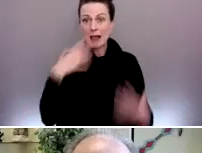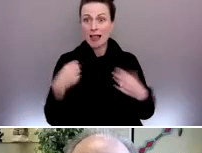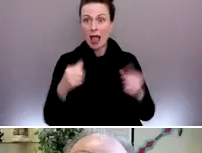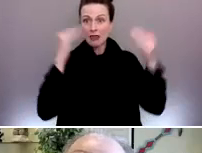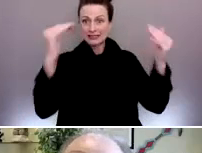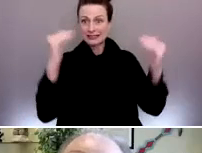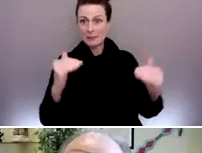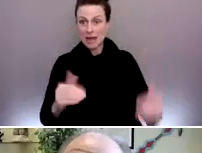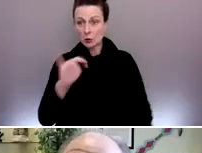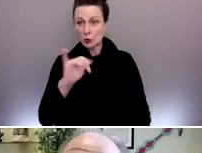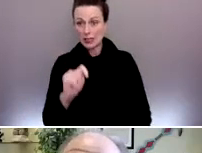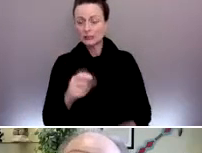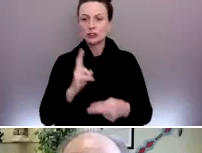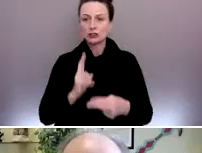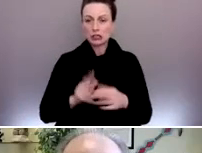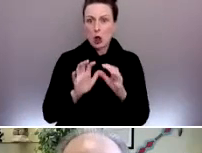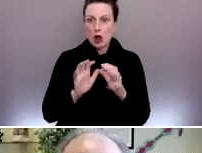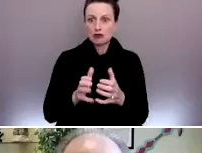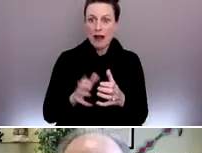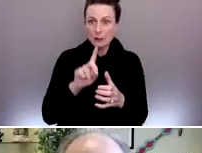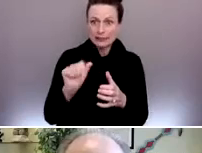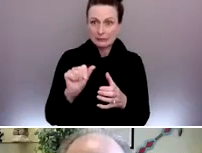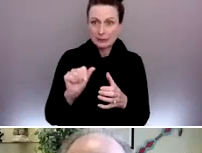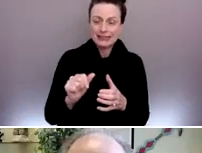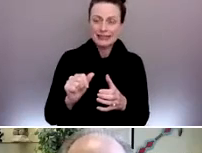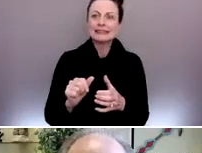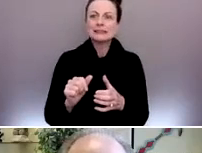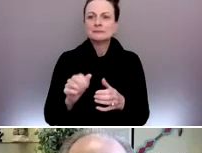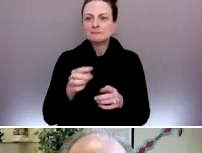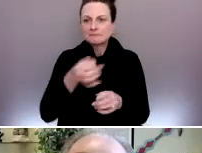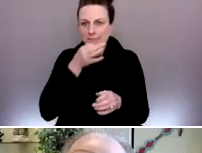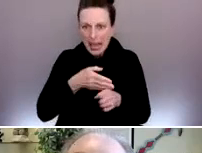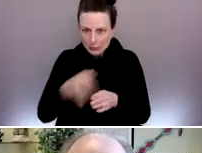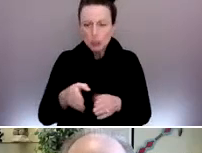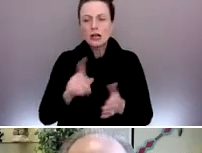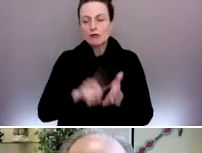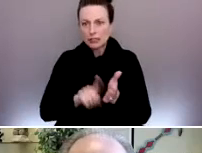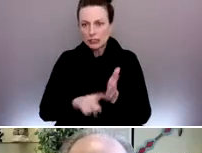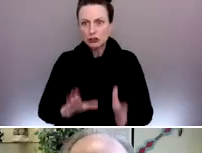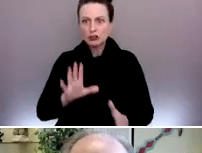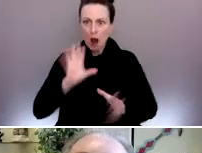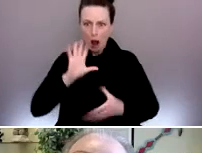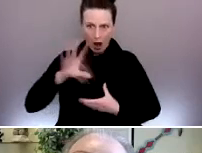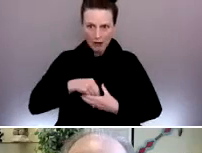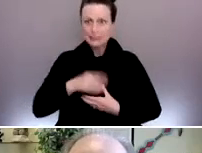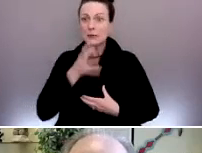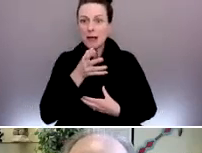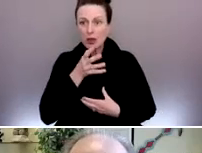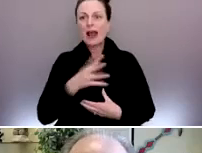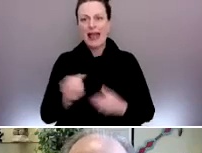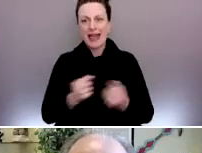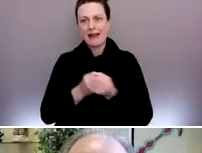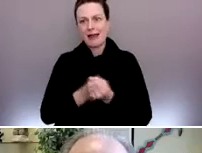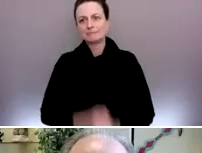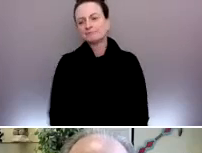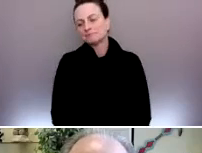considered a Tribal disabilities expert, as well as a researcher, autism mother, and ally. She is